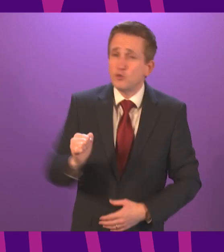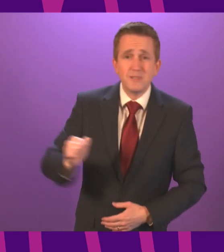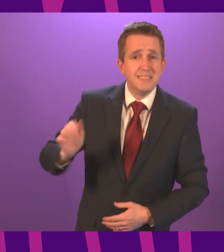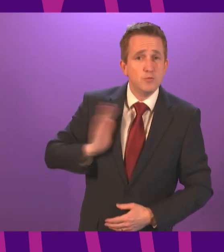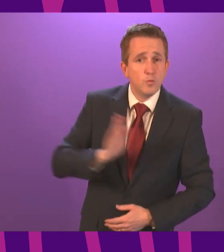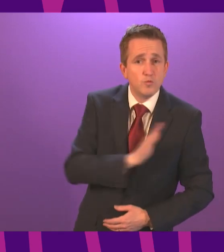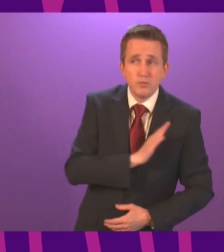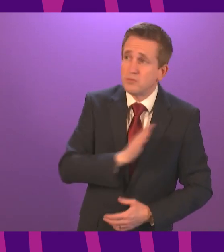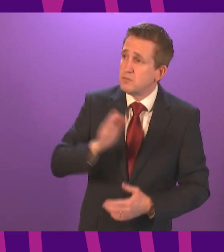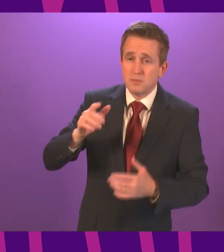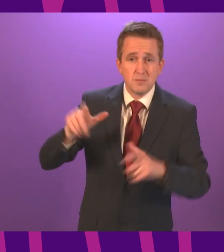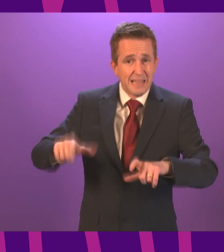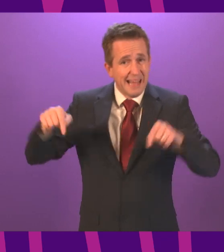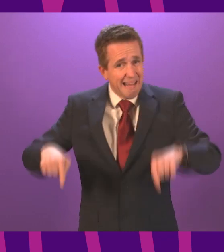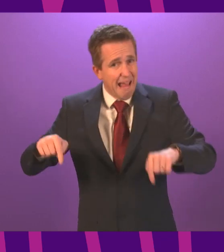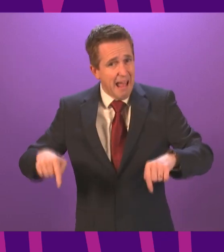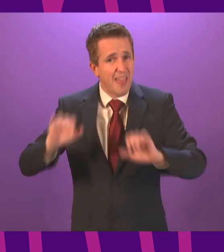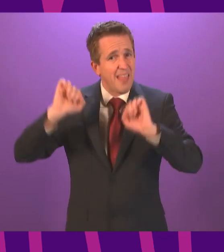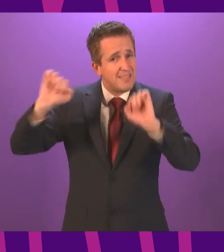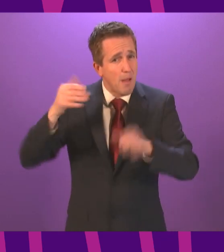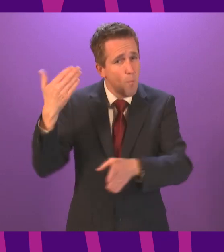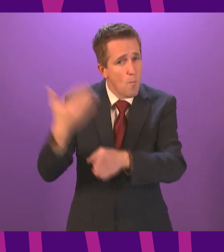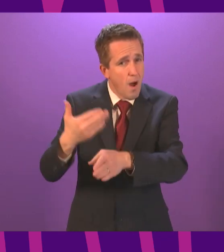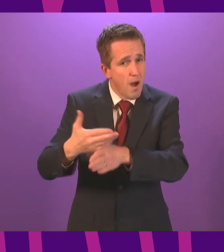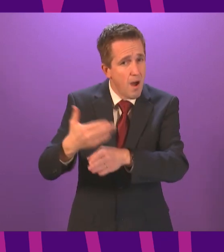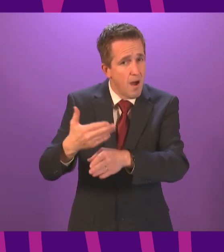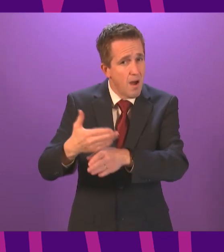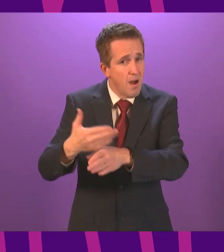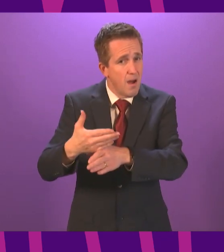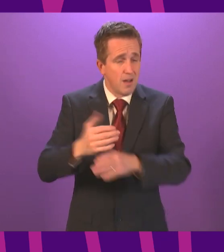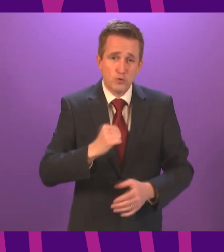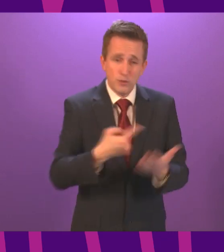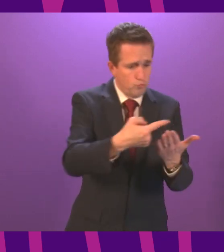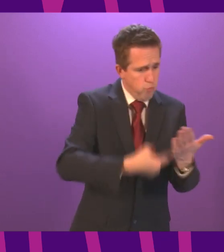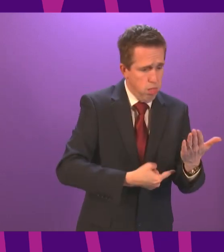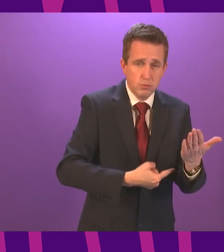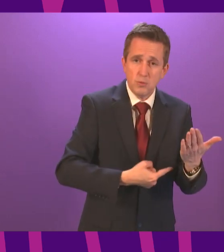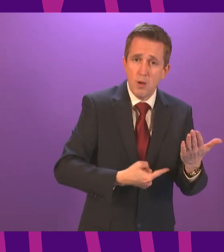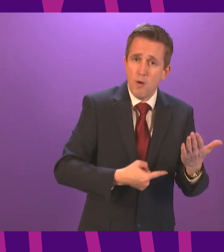workplaces. Nothing in the rules in Scotland prevents them from travelling home; that is